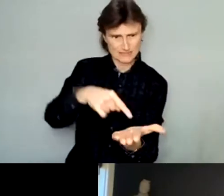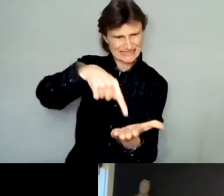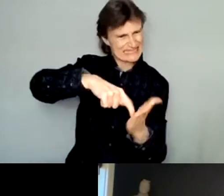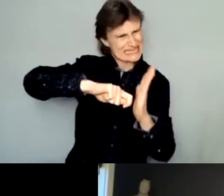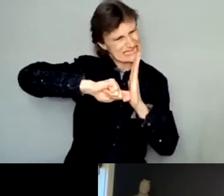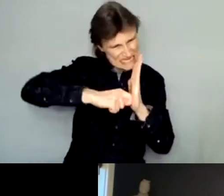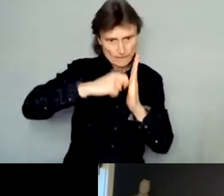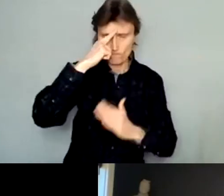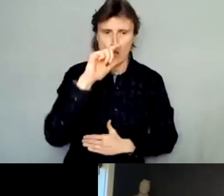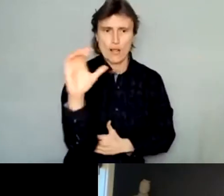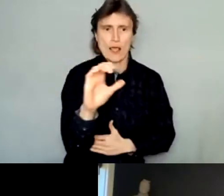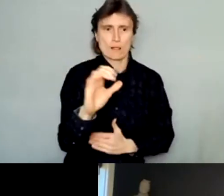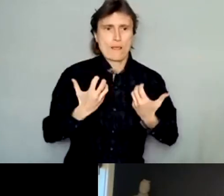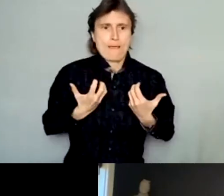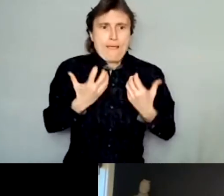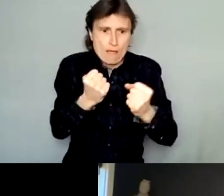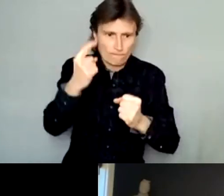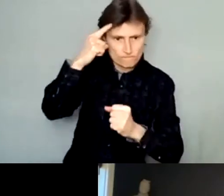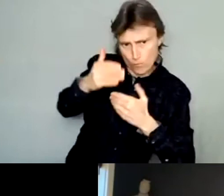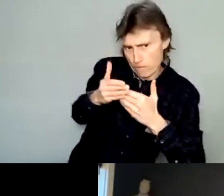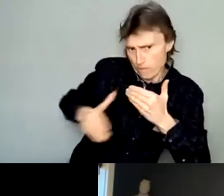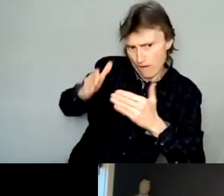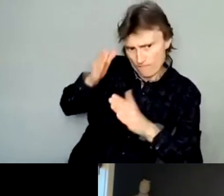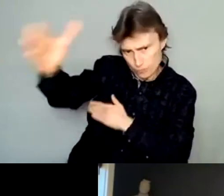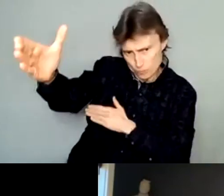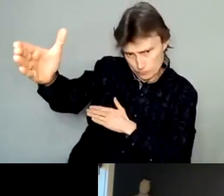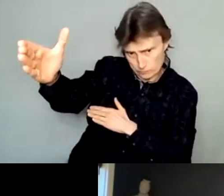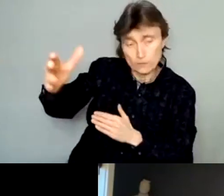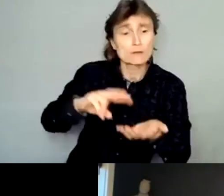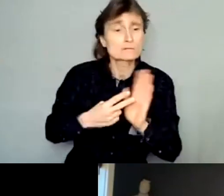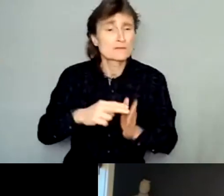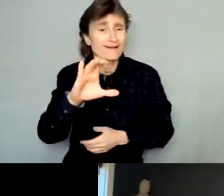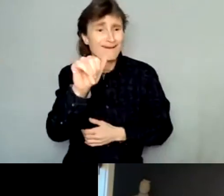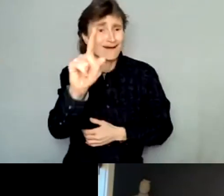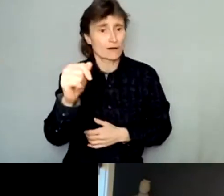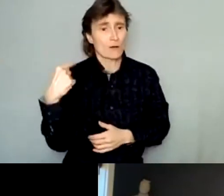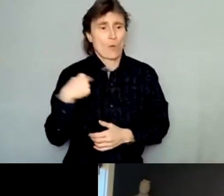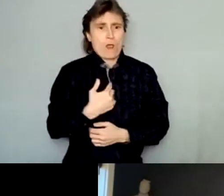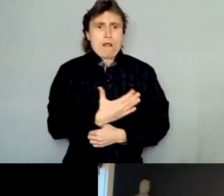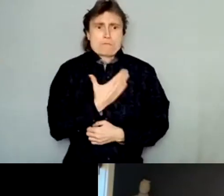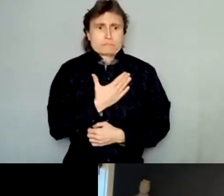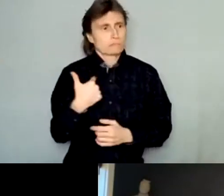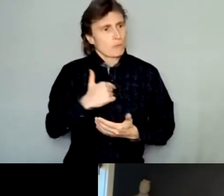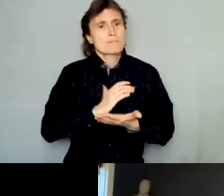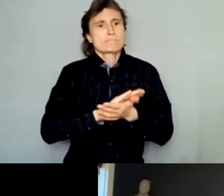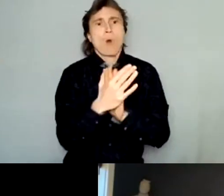And it is just a privilege for us to be able to be one of the champions who yells that